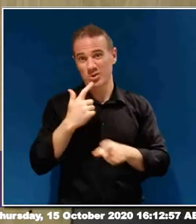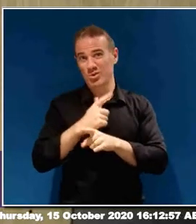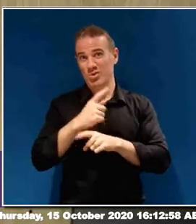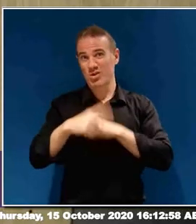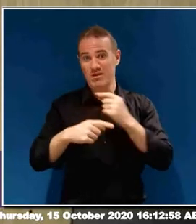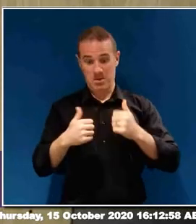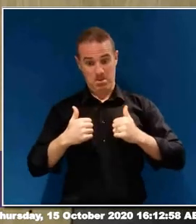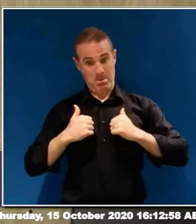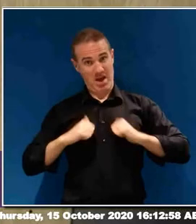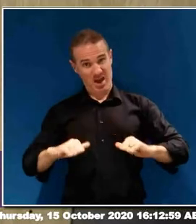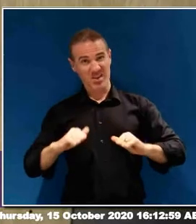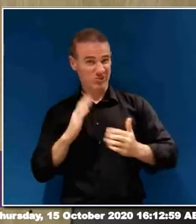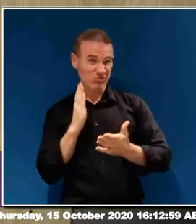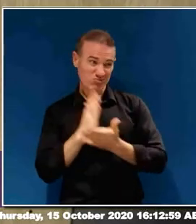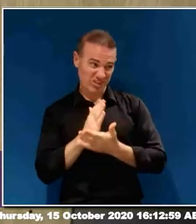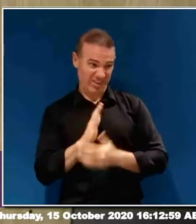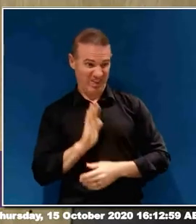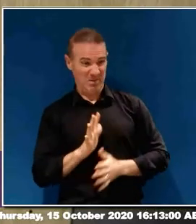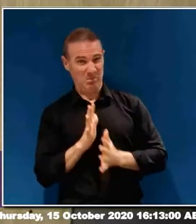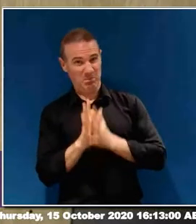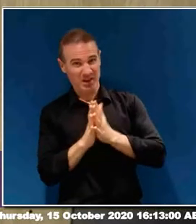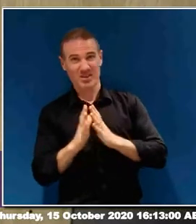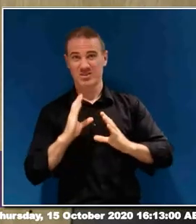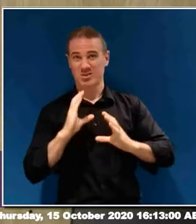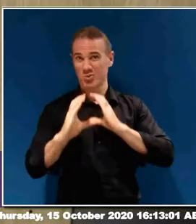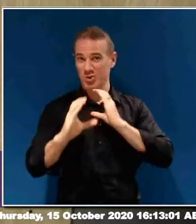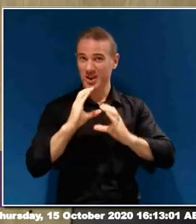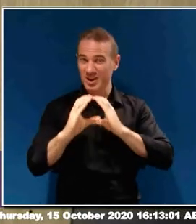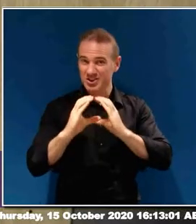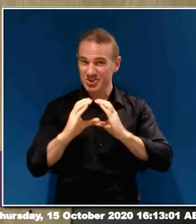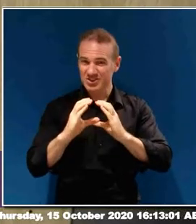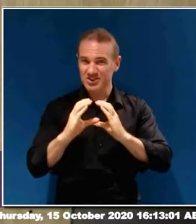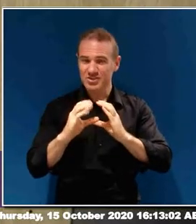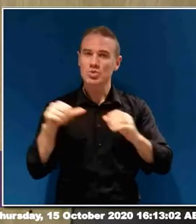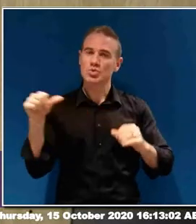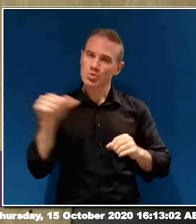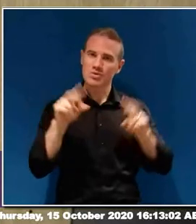a functional behaviour assessment or even, you know, sort of a proxy of